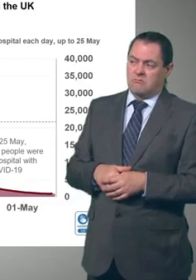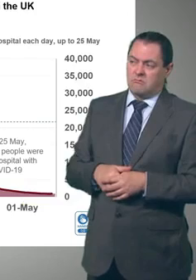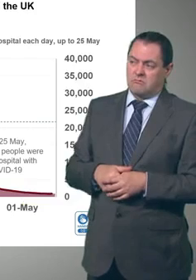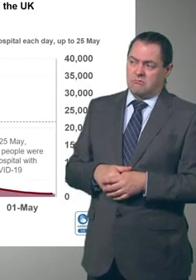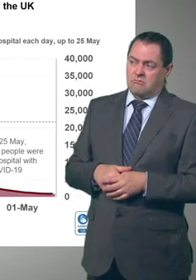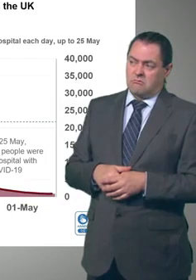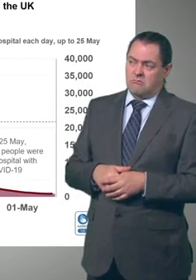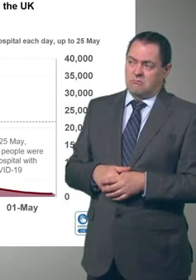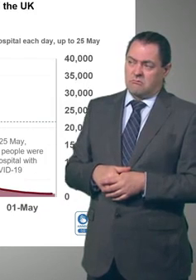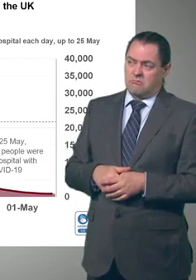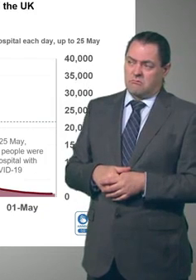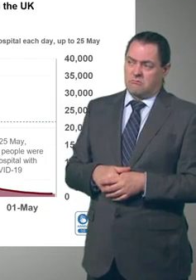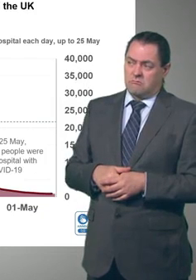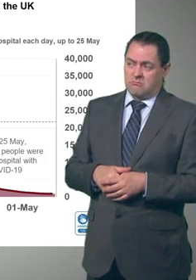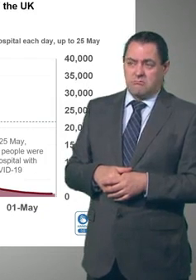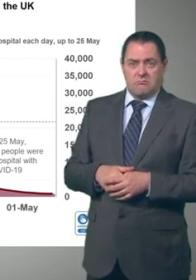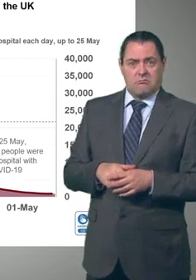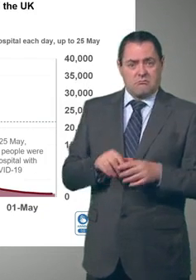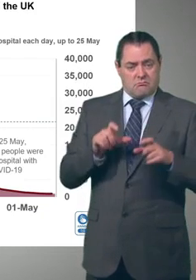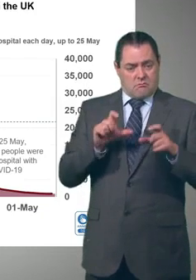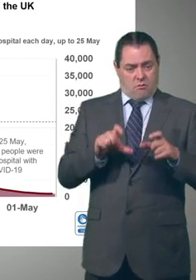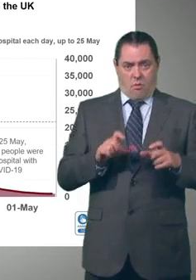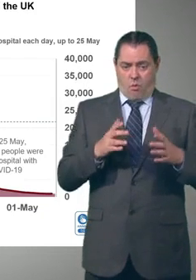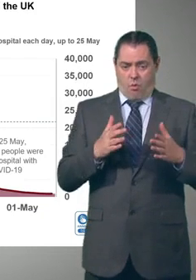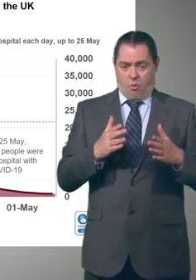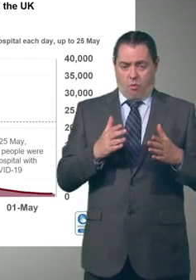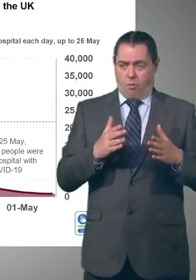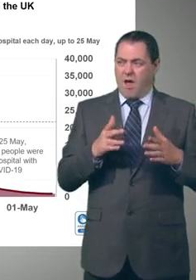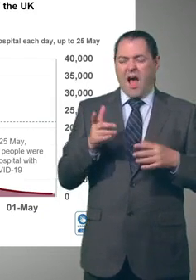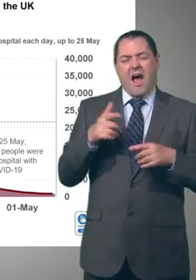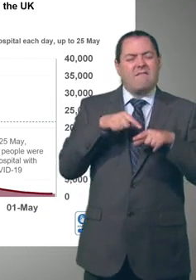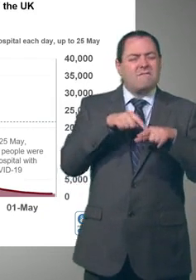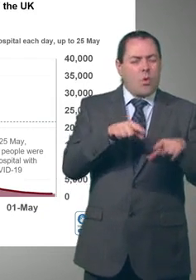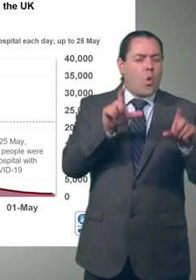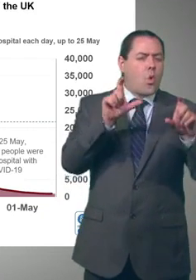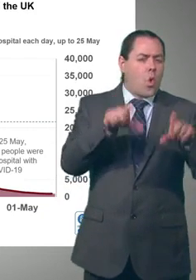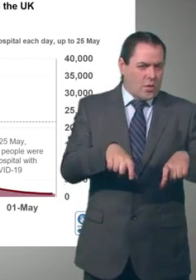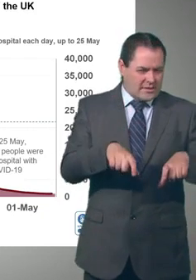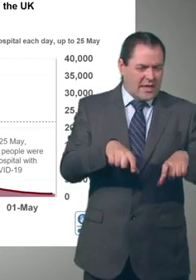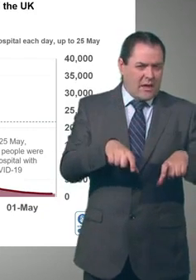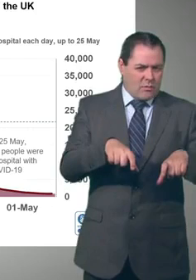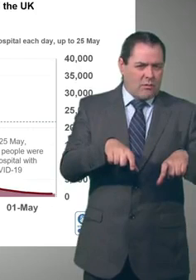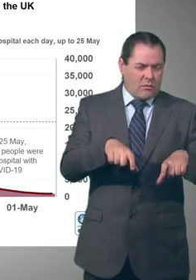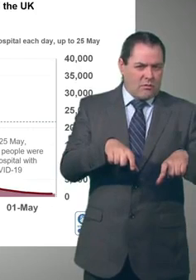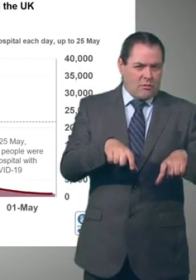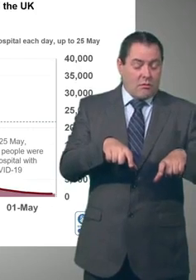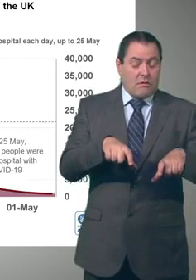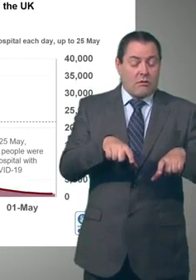end of the lockdown measures significant lockdown measures, but also of course at the same